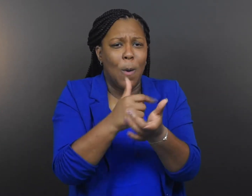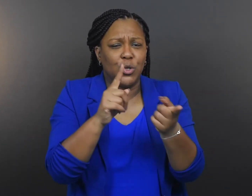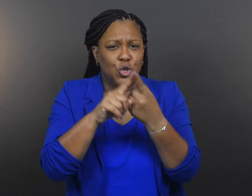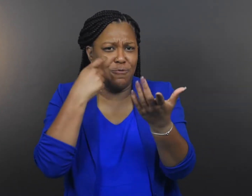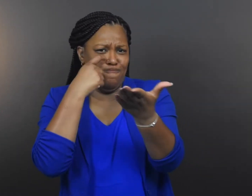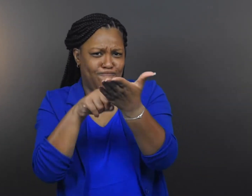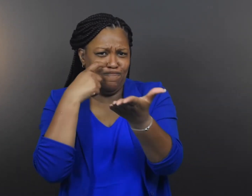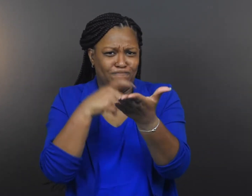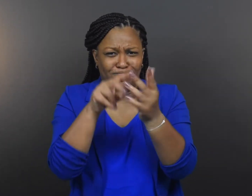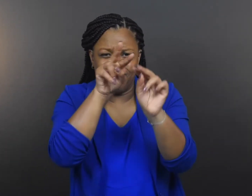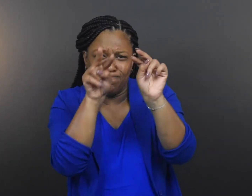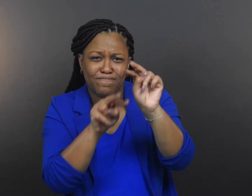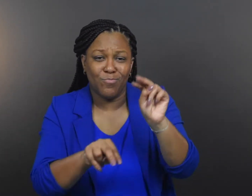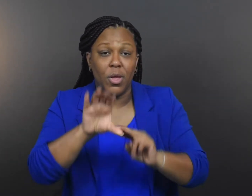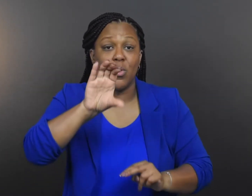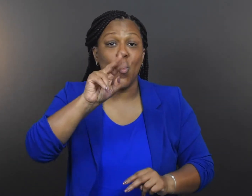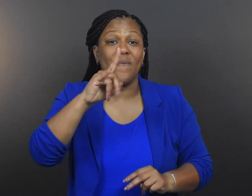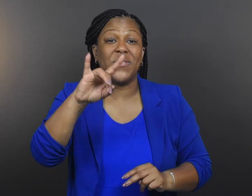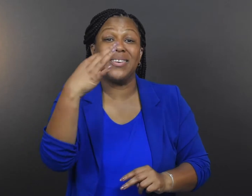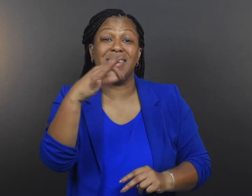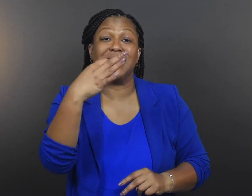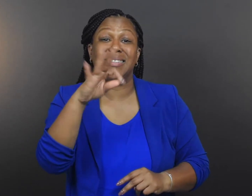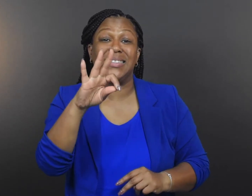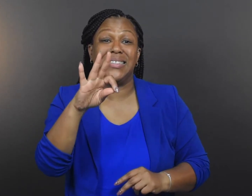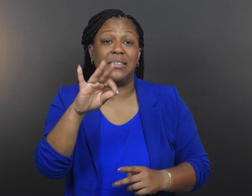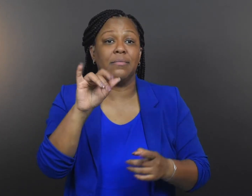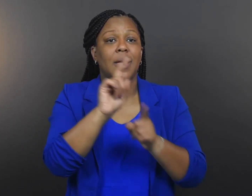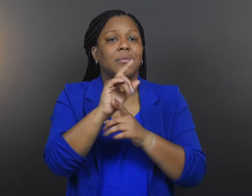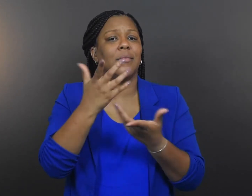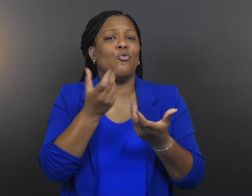that helped them recognize COVID-19 as the cause of death.